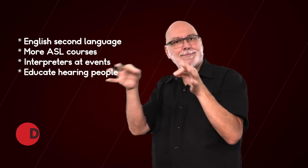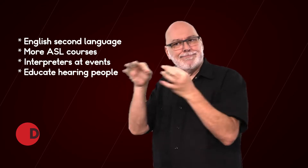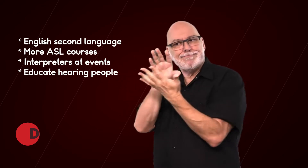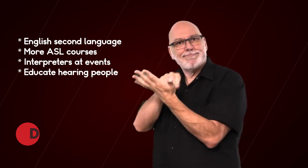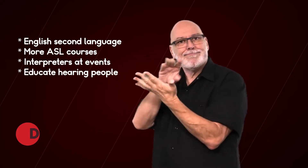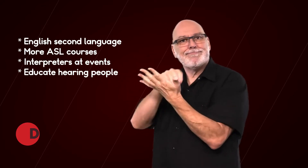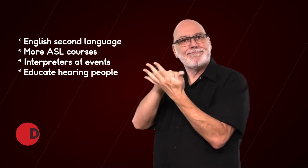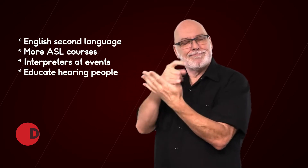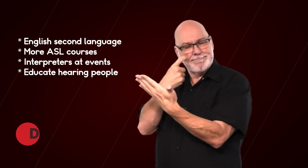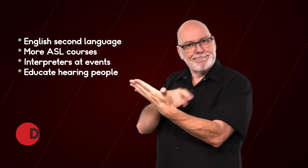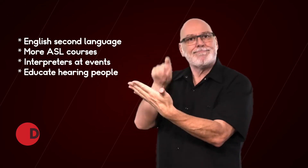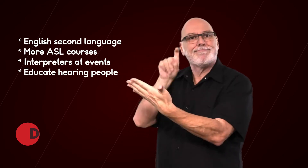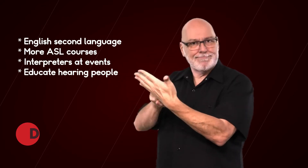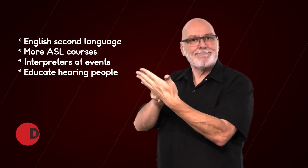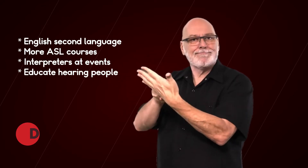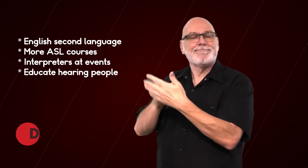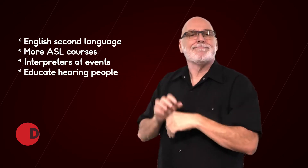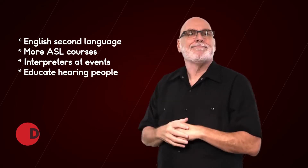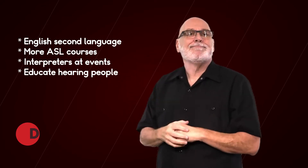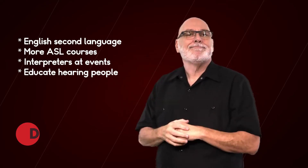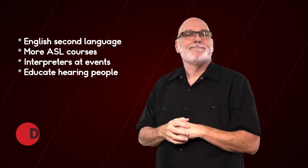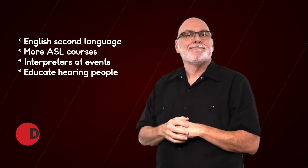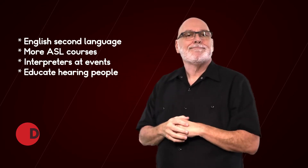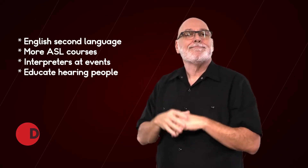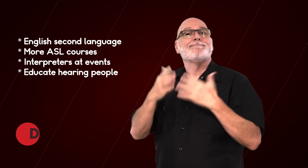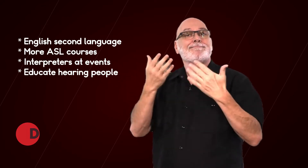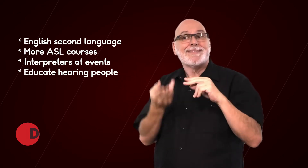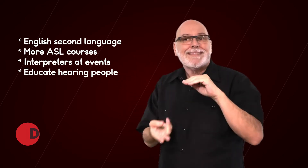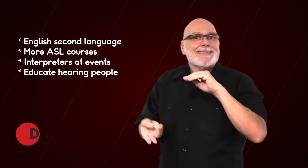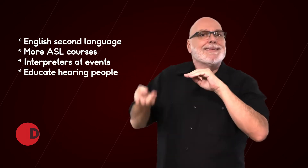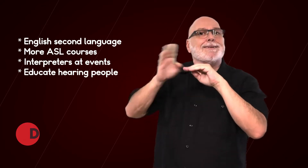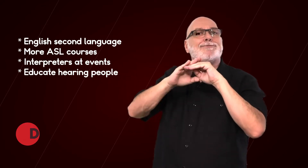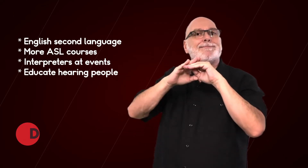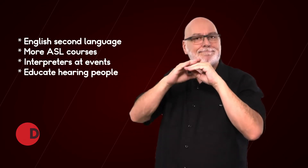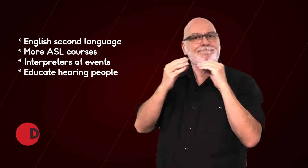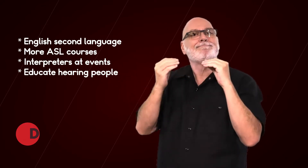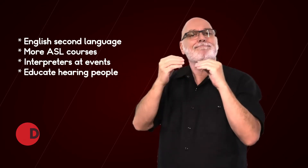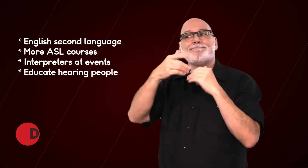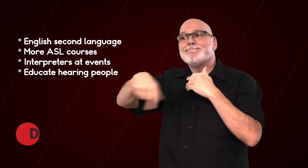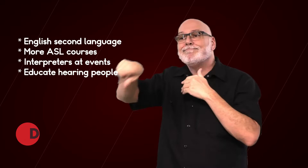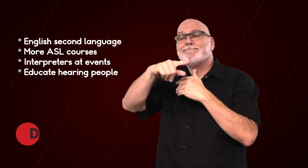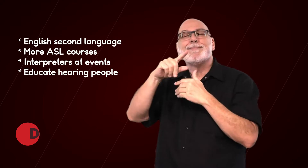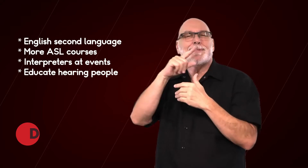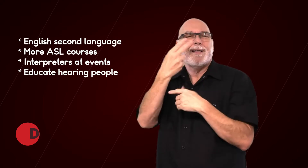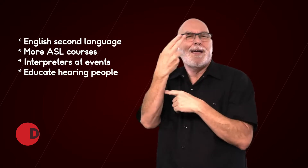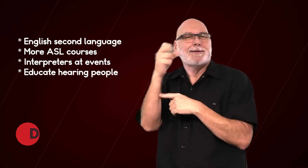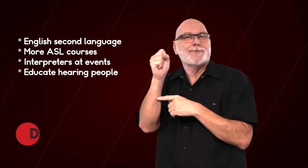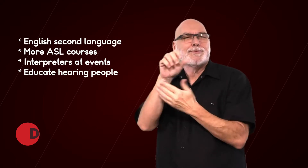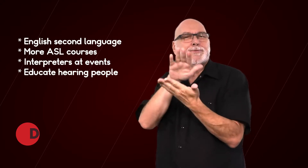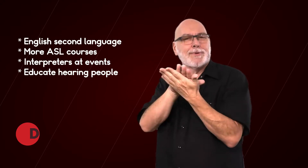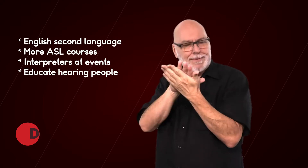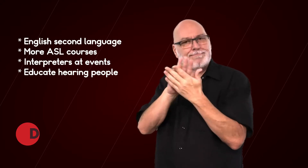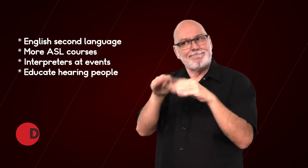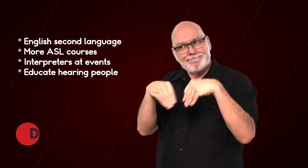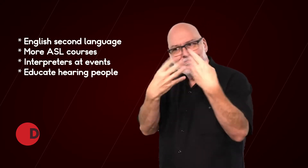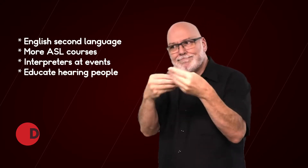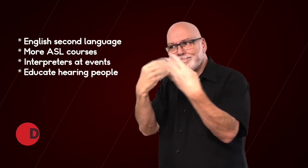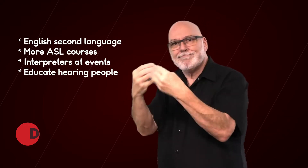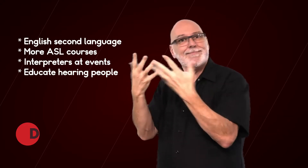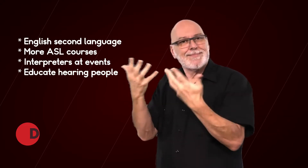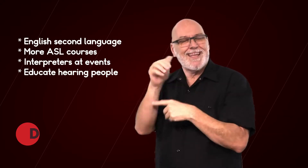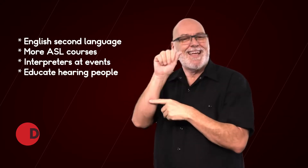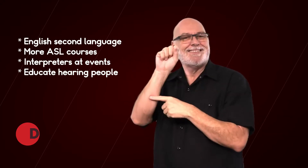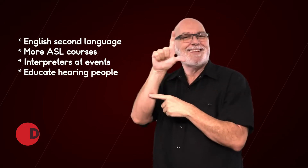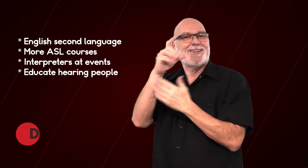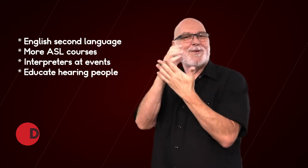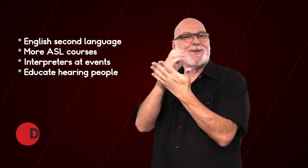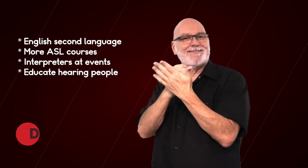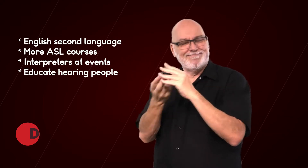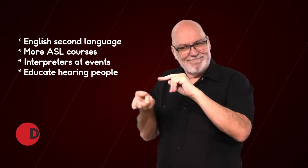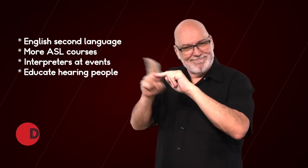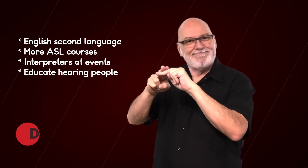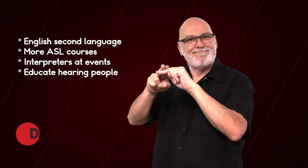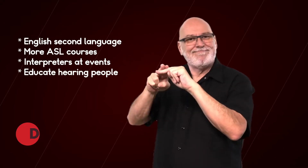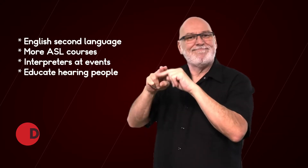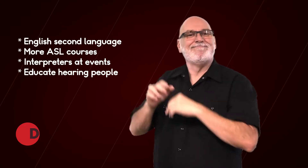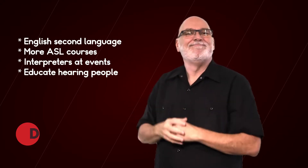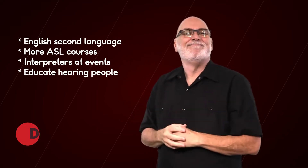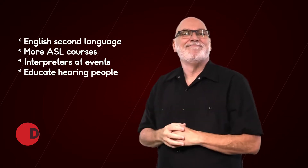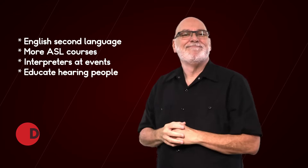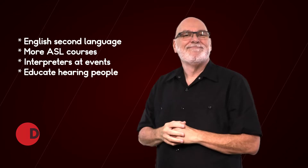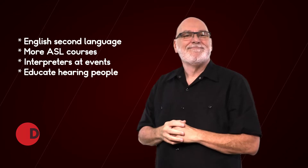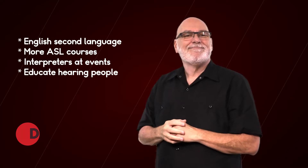second language learning, increase post-secondary ASL courses,